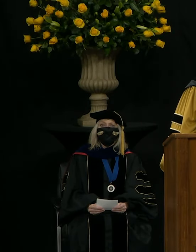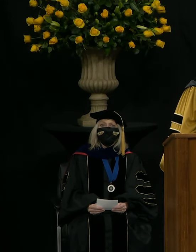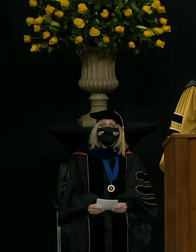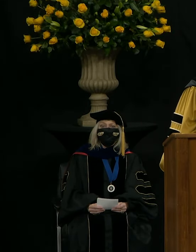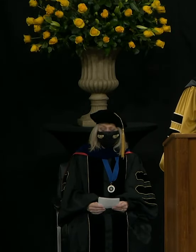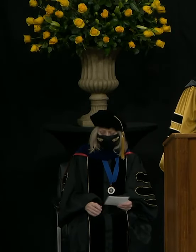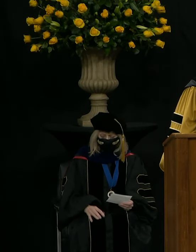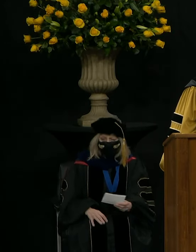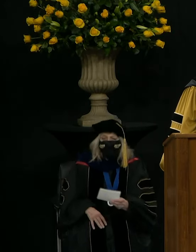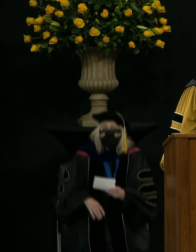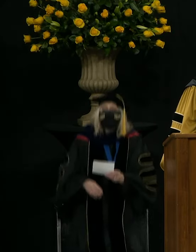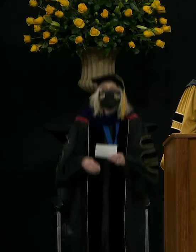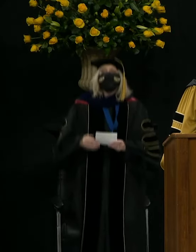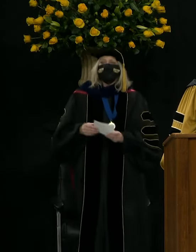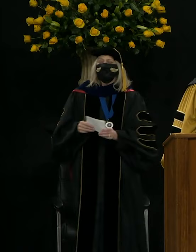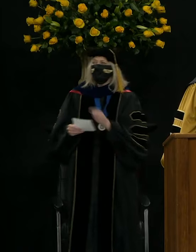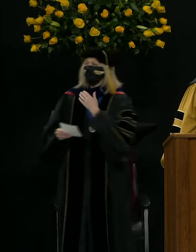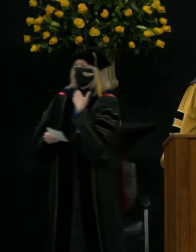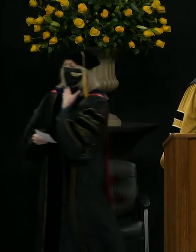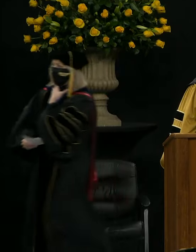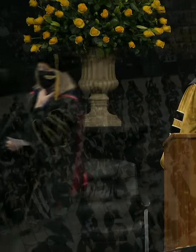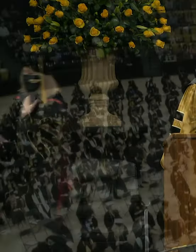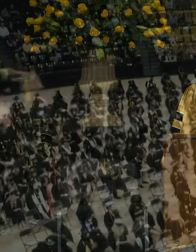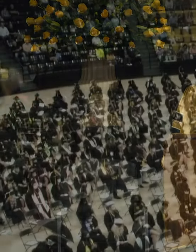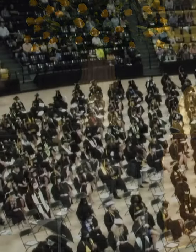Dr. Ellen Weinauer, Dean of the Honors College